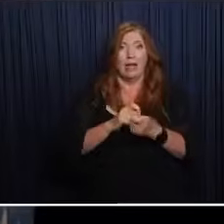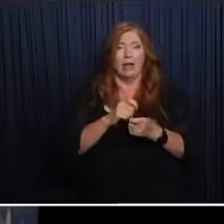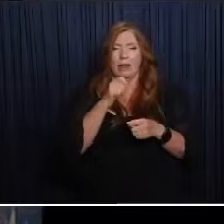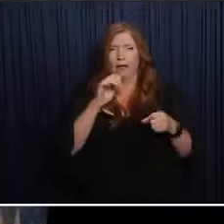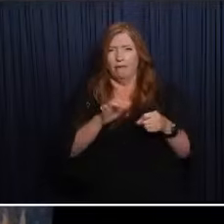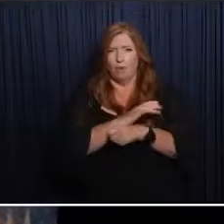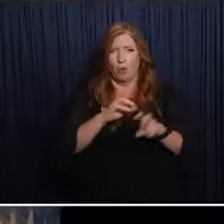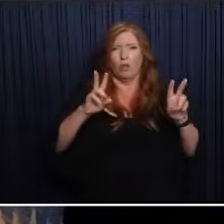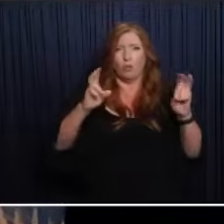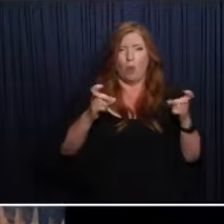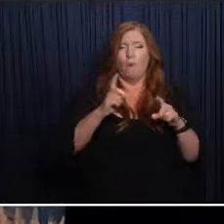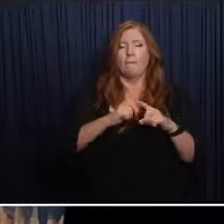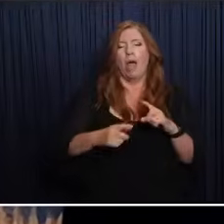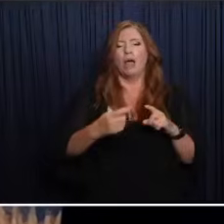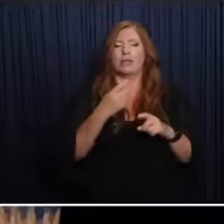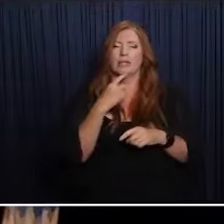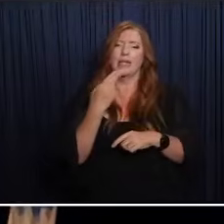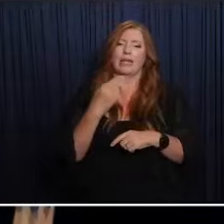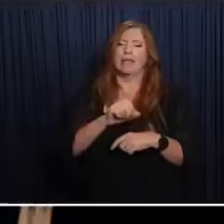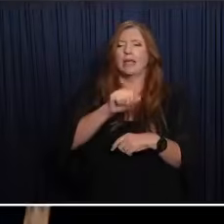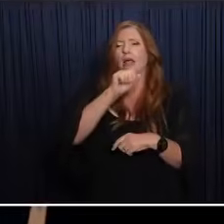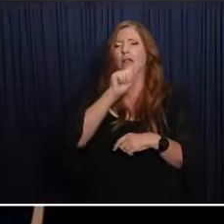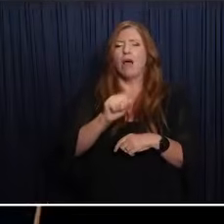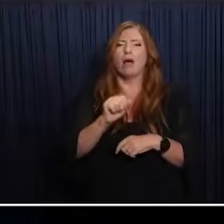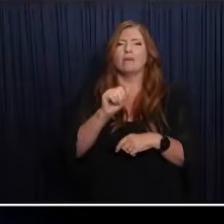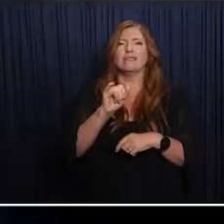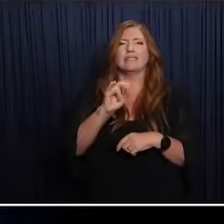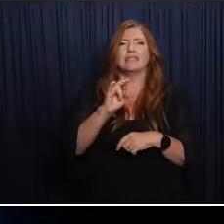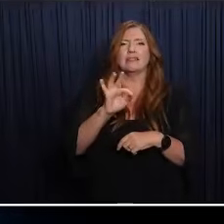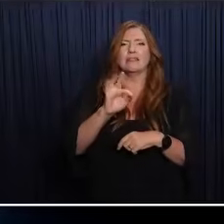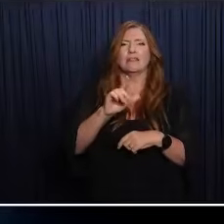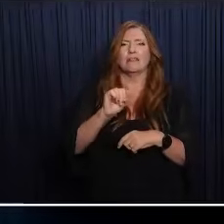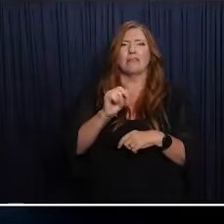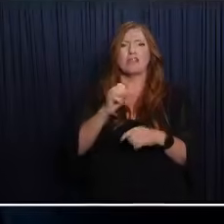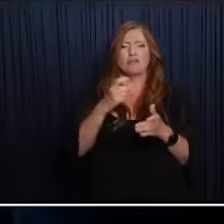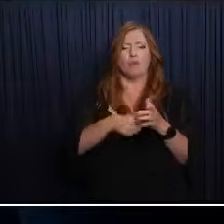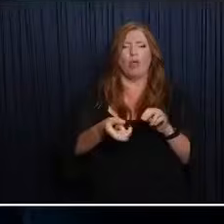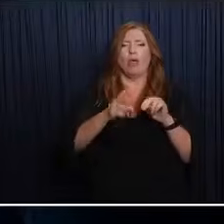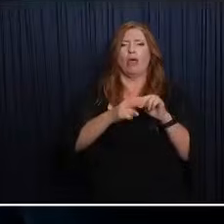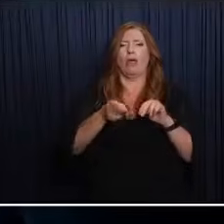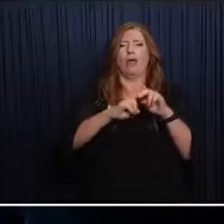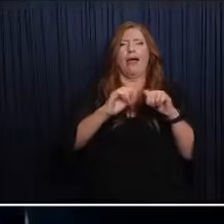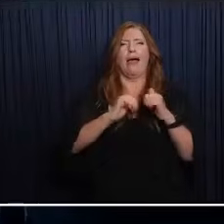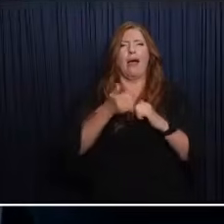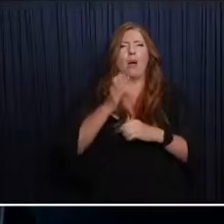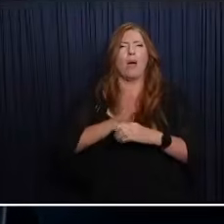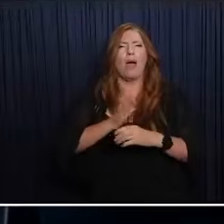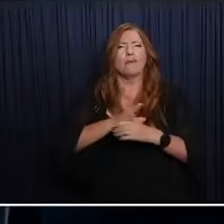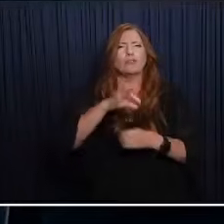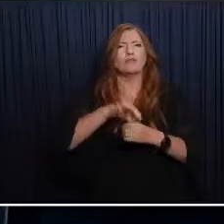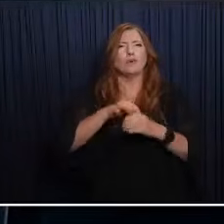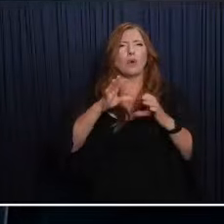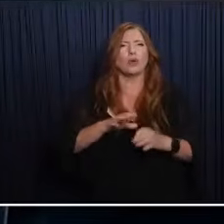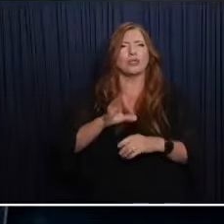INFLATION ESPECIALLY WHEN PRESIDENT TRUMP HAS A PHRASE THE EXACT QUOTE, BUT A QUOTE THAT